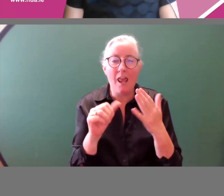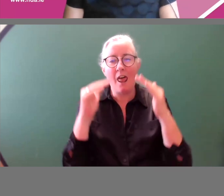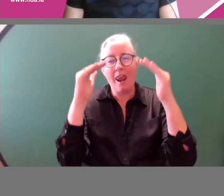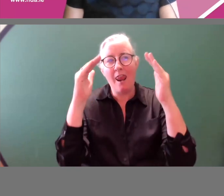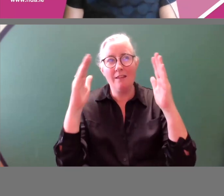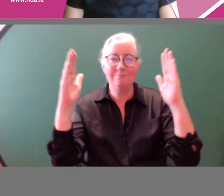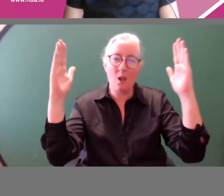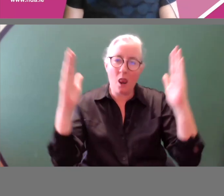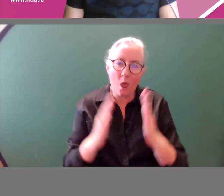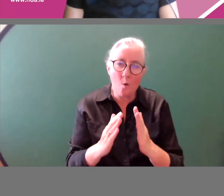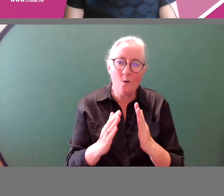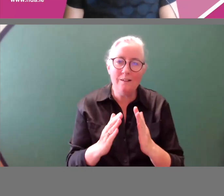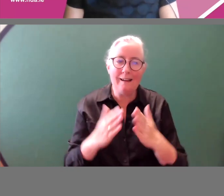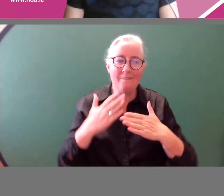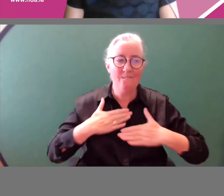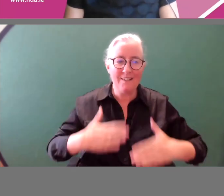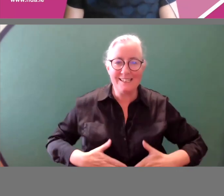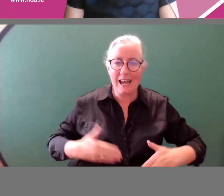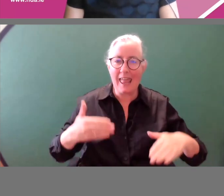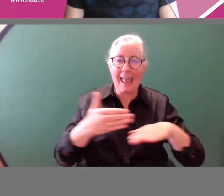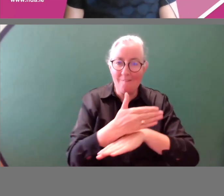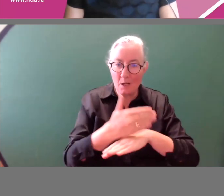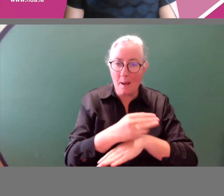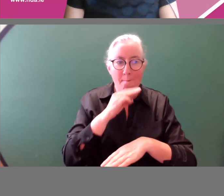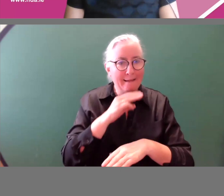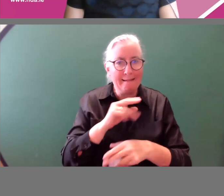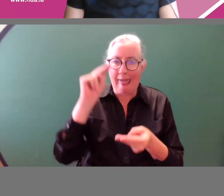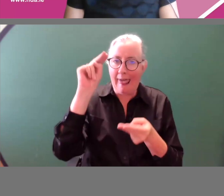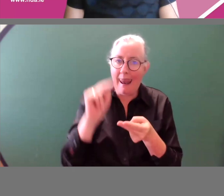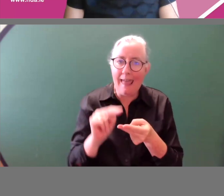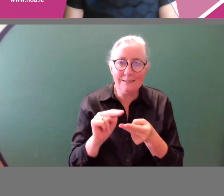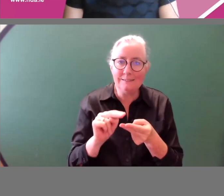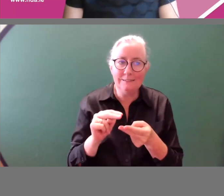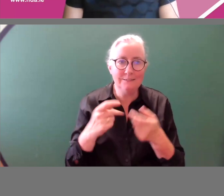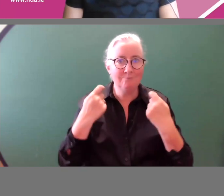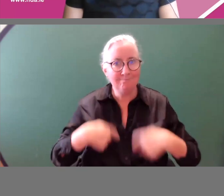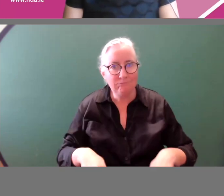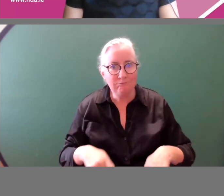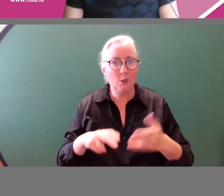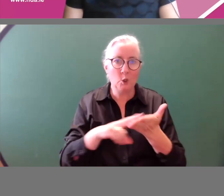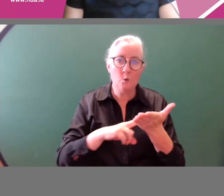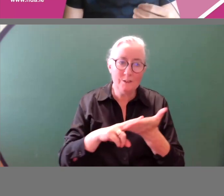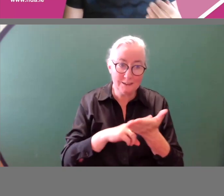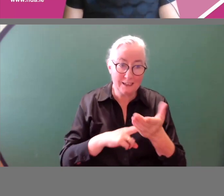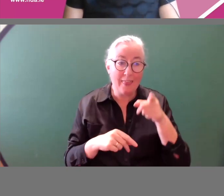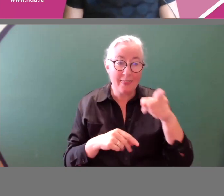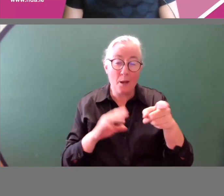can be used efficiently and comfortably and with a minimum of fatigue. This image is another view of